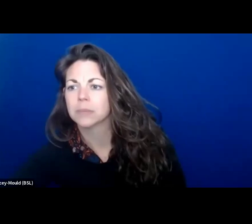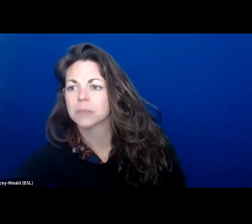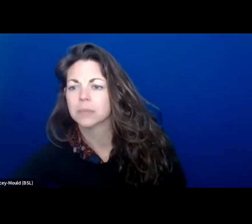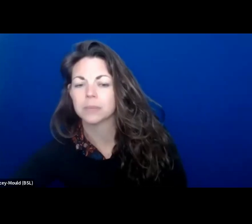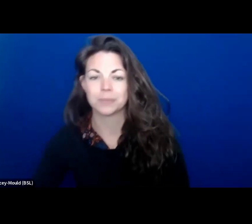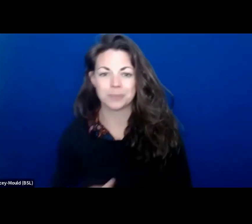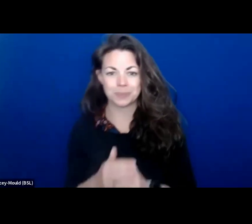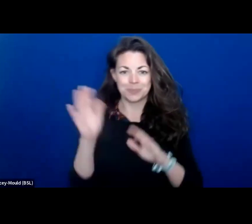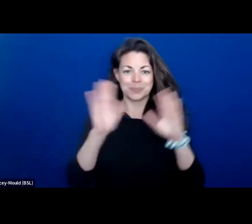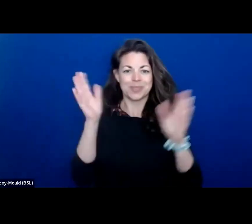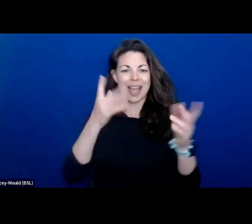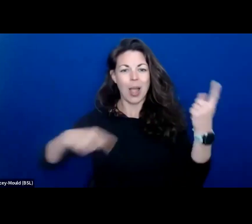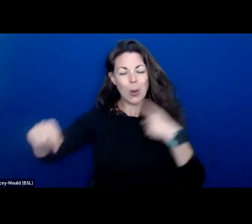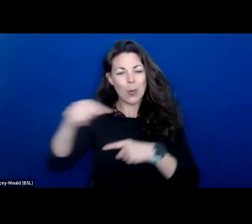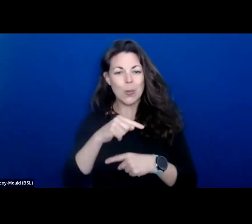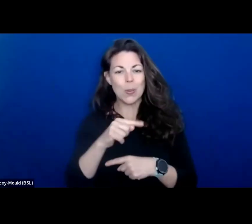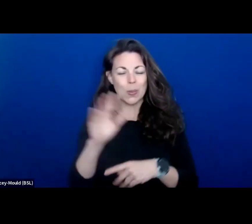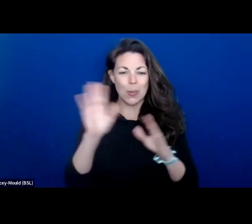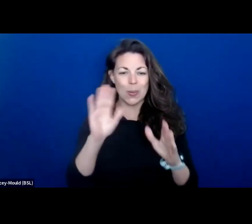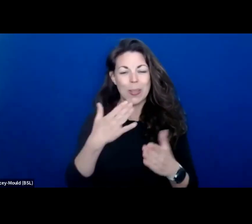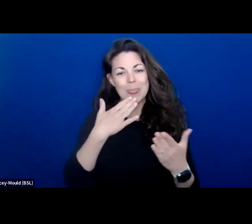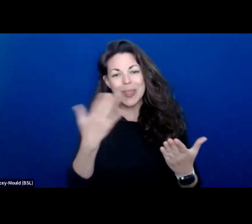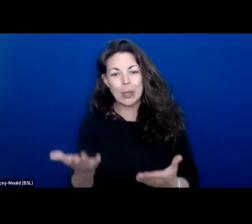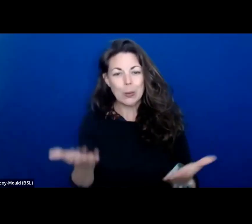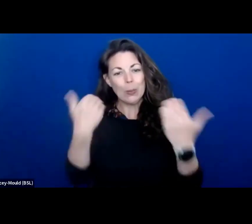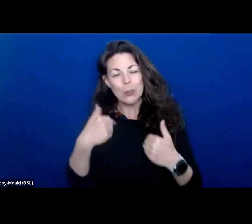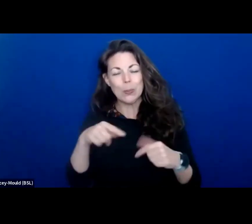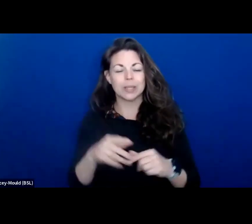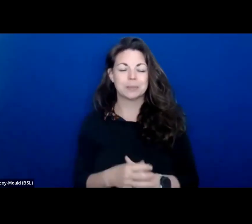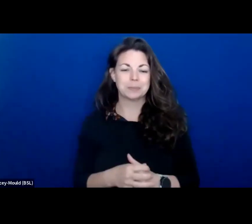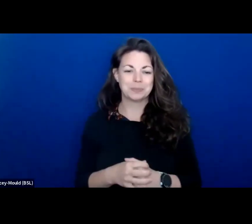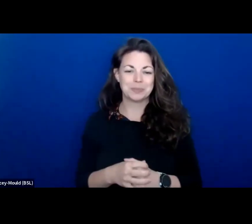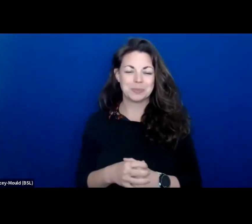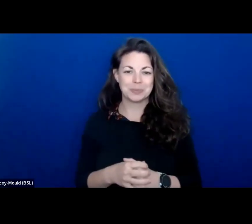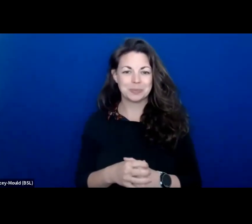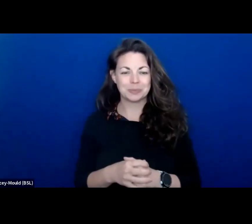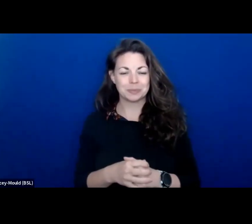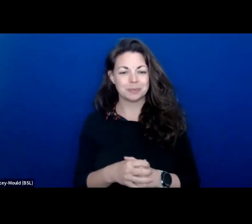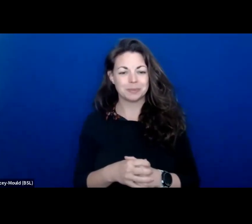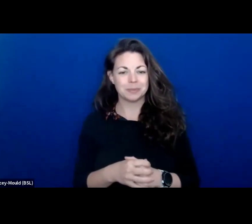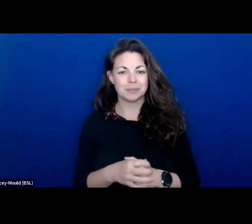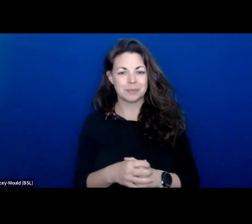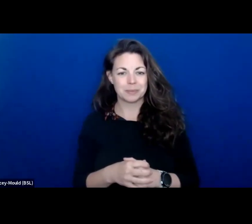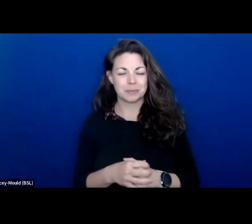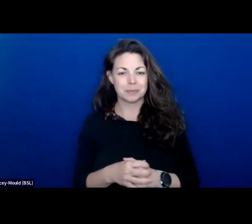Amelia: Hi, everyone. Hi. Thank you so much for joining us. Just wait for people to come